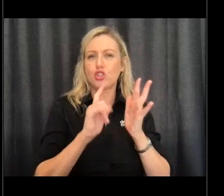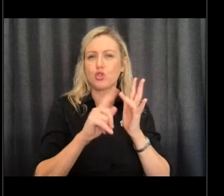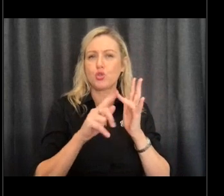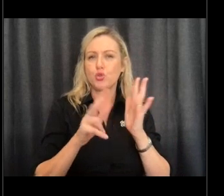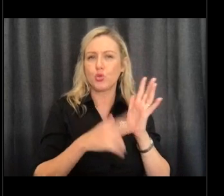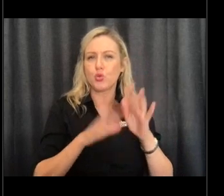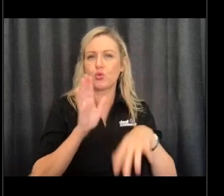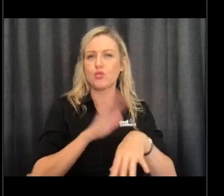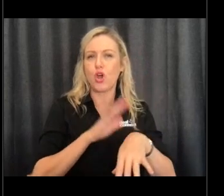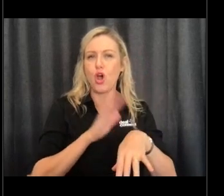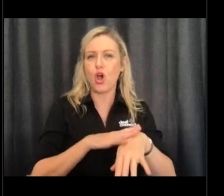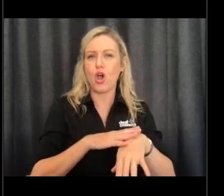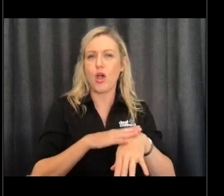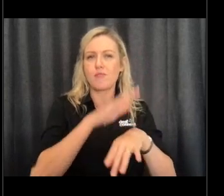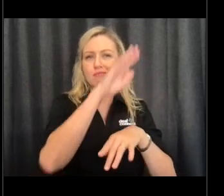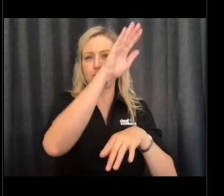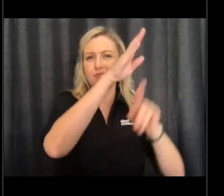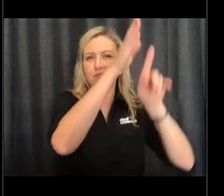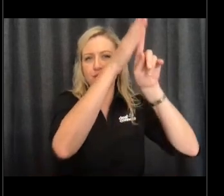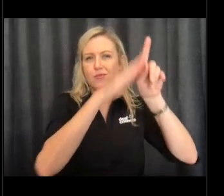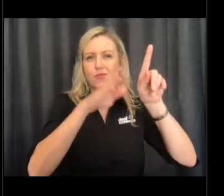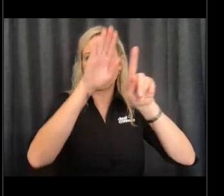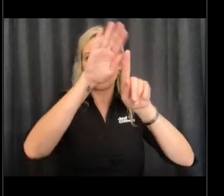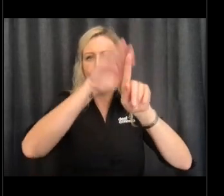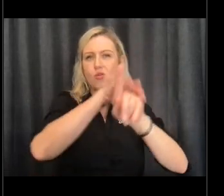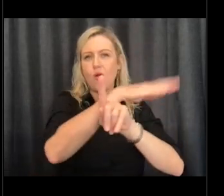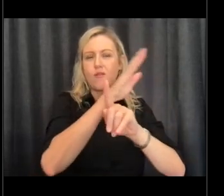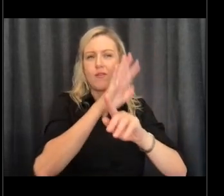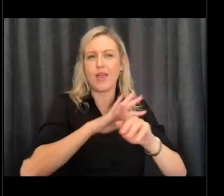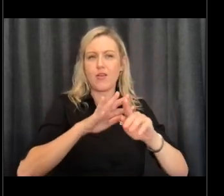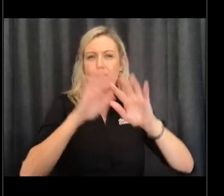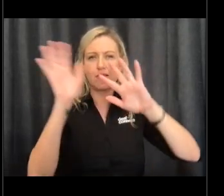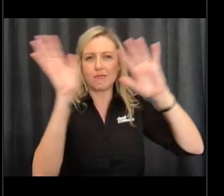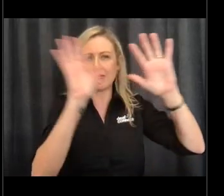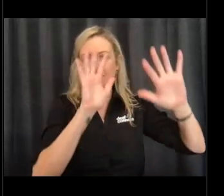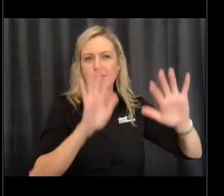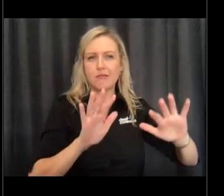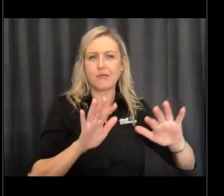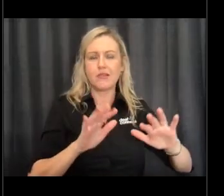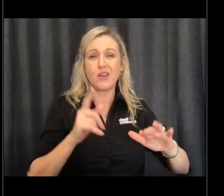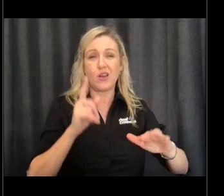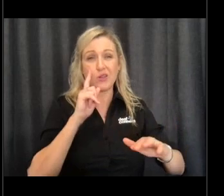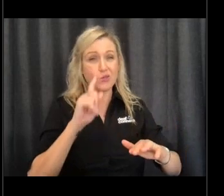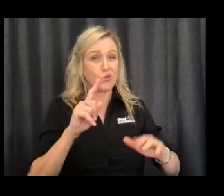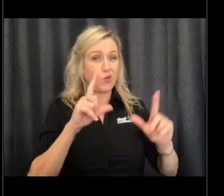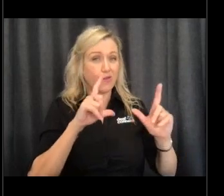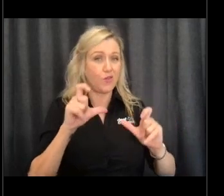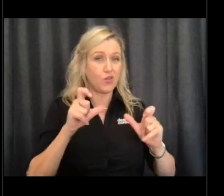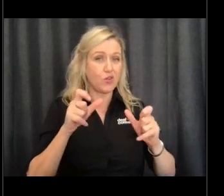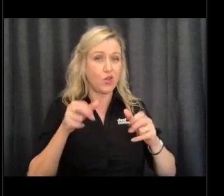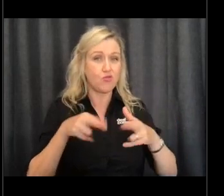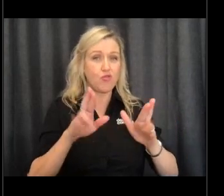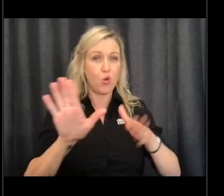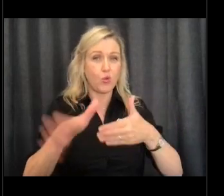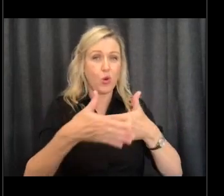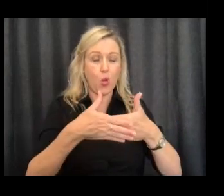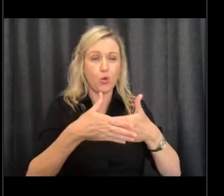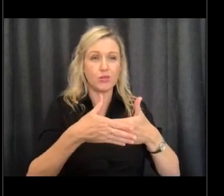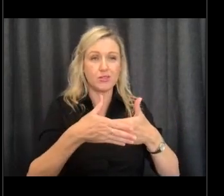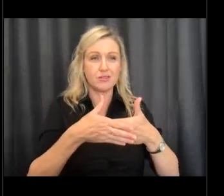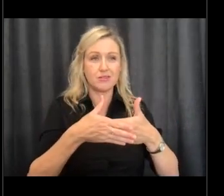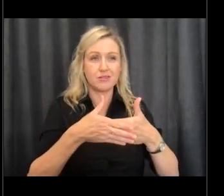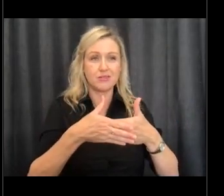The last photo I saw I'm not sure there was a single road open in particular areas because